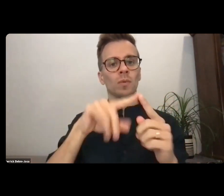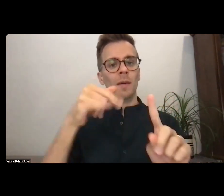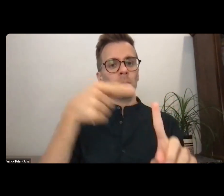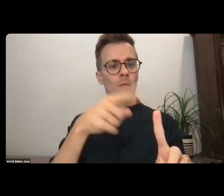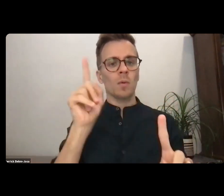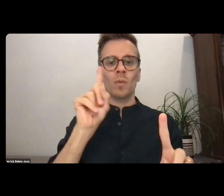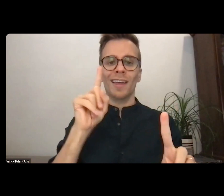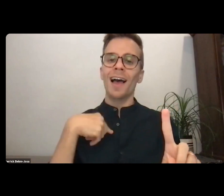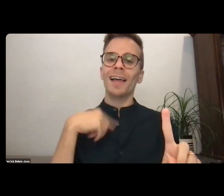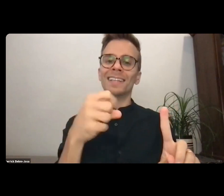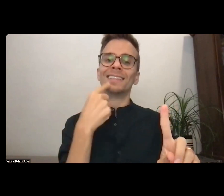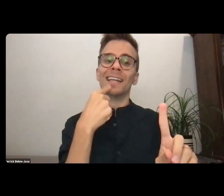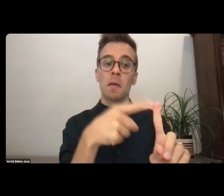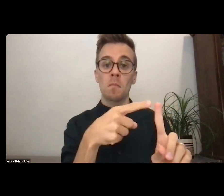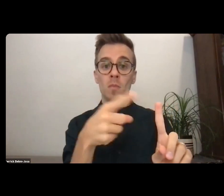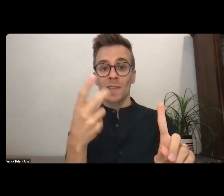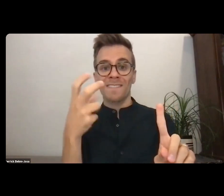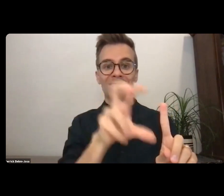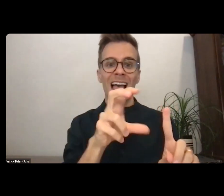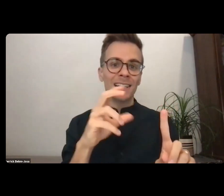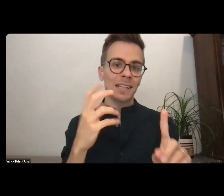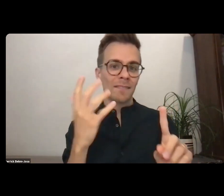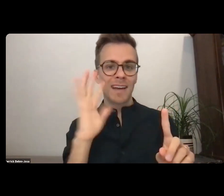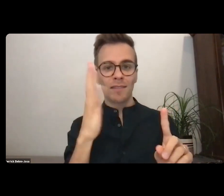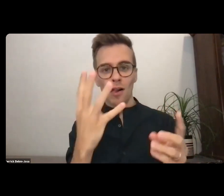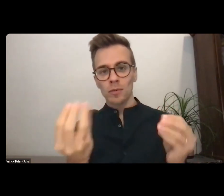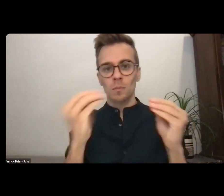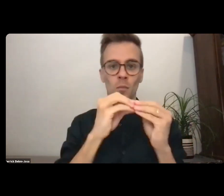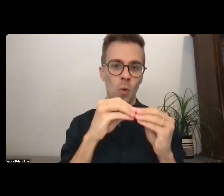Because DeafSpace hasn't gotten to the point where we could say, “OK, you know, if you